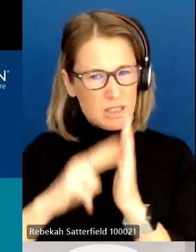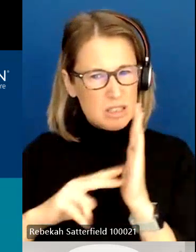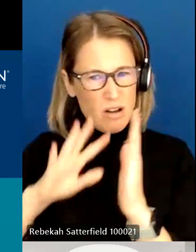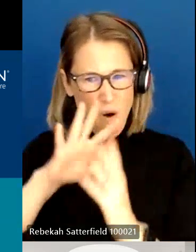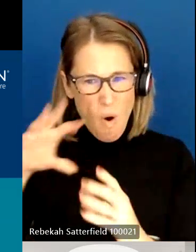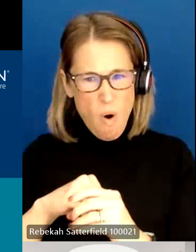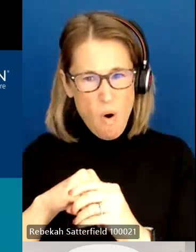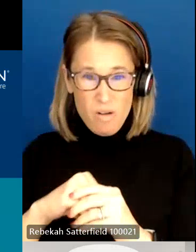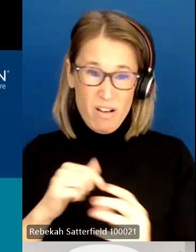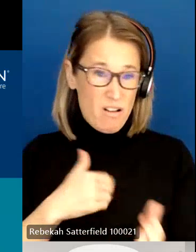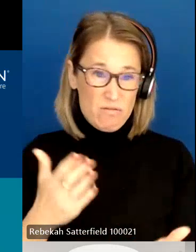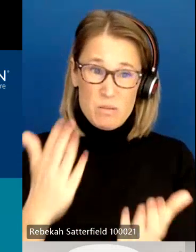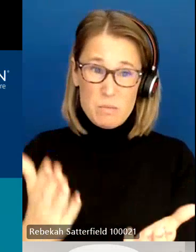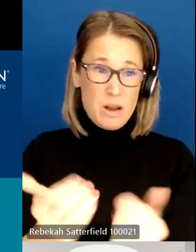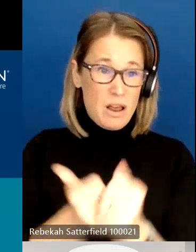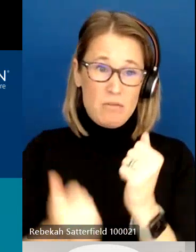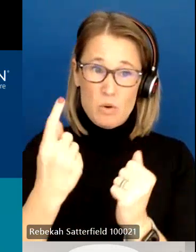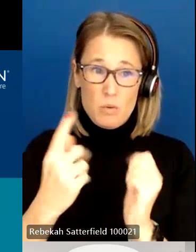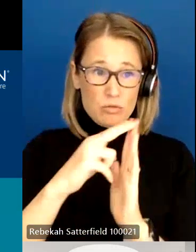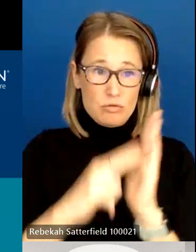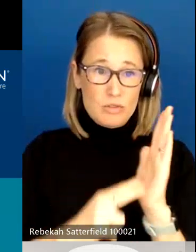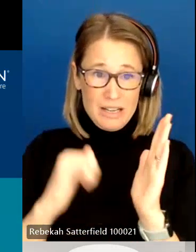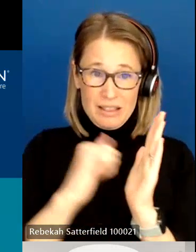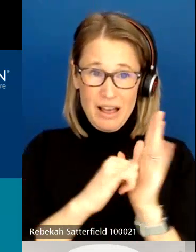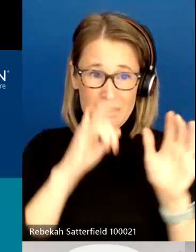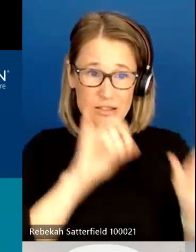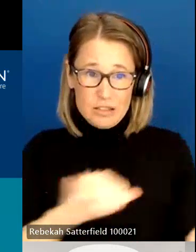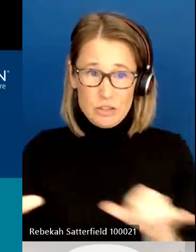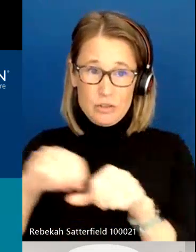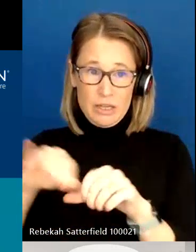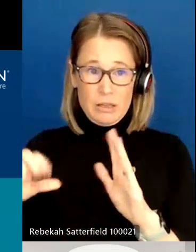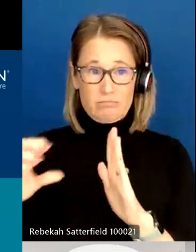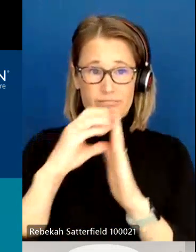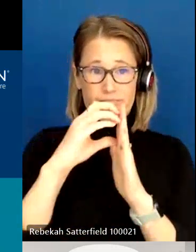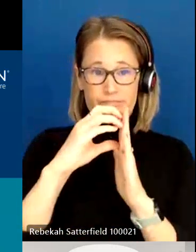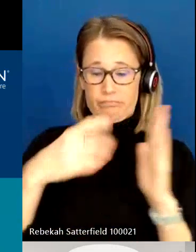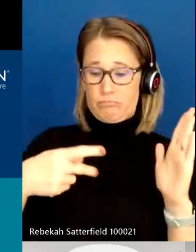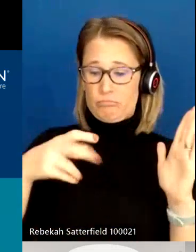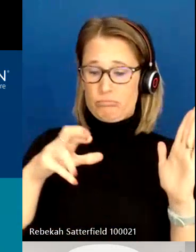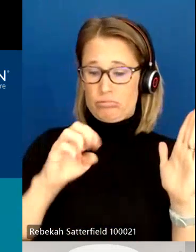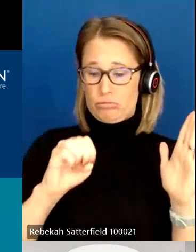and read the section on this standard in the preamble to the final regulation where HHS expands